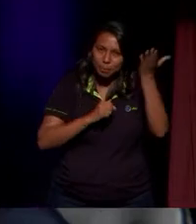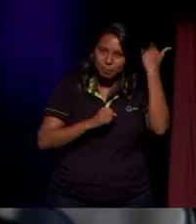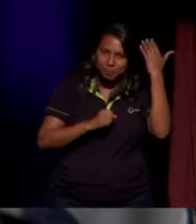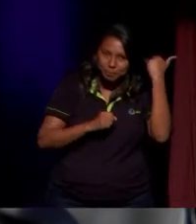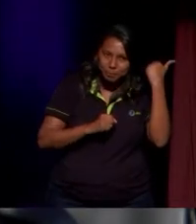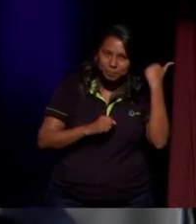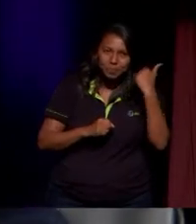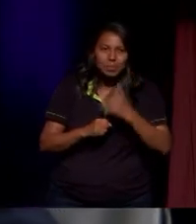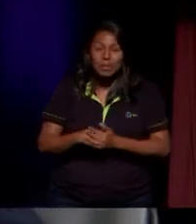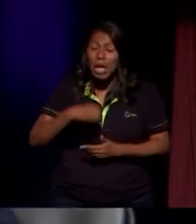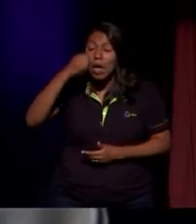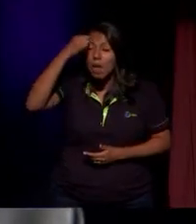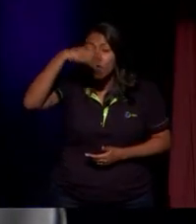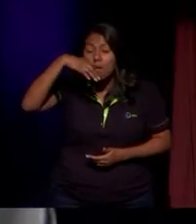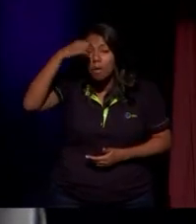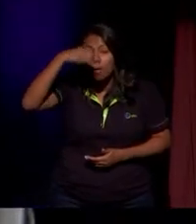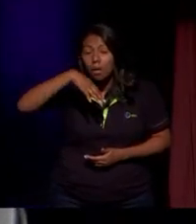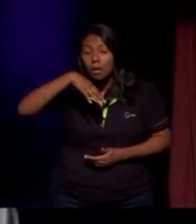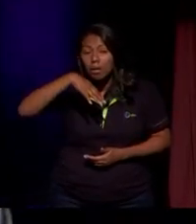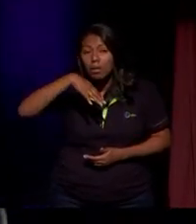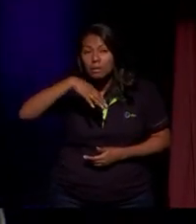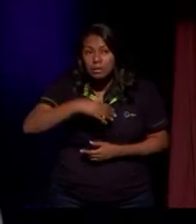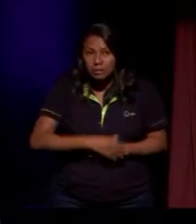violence, crimes of sexual violence